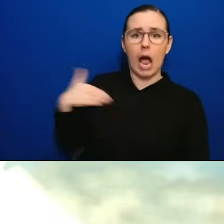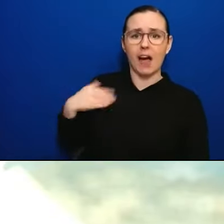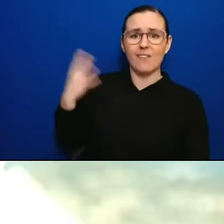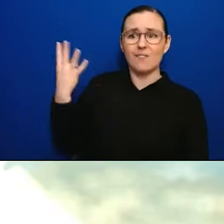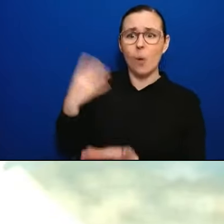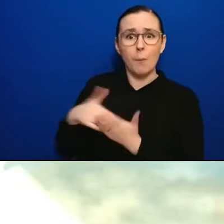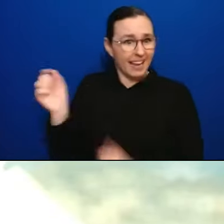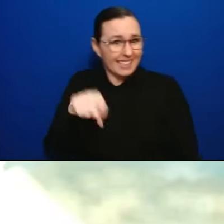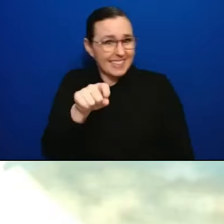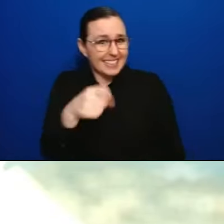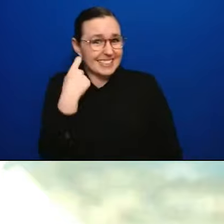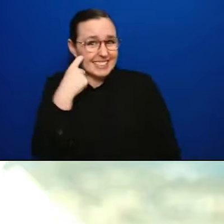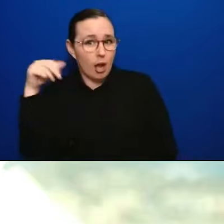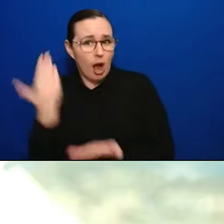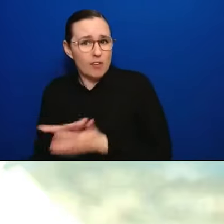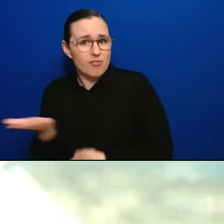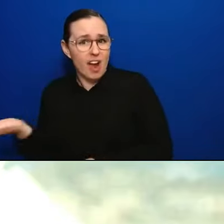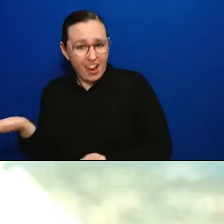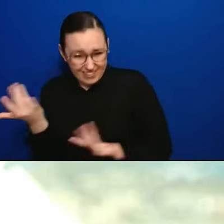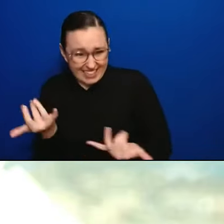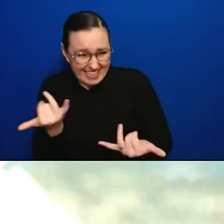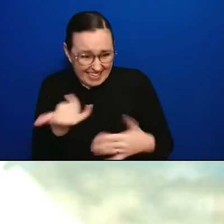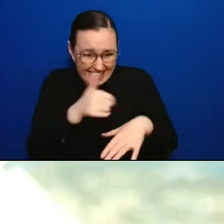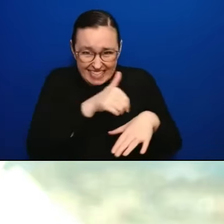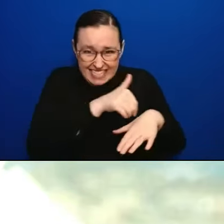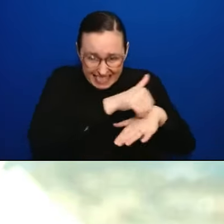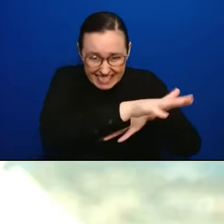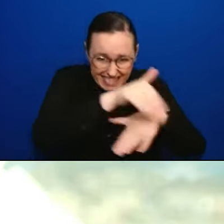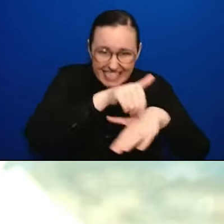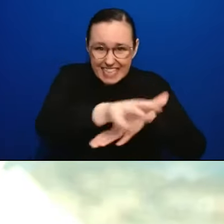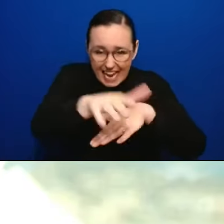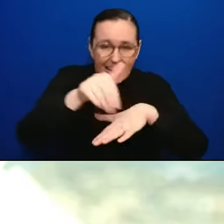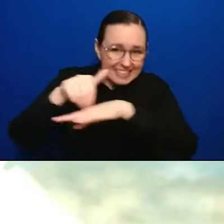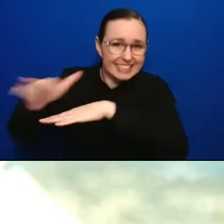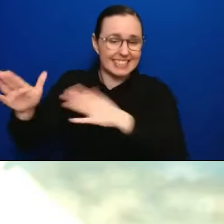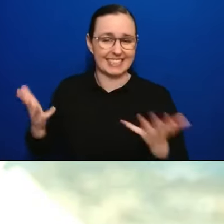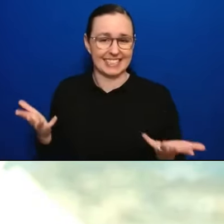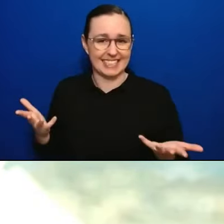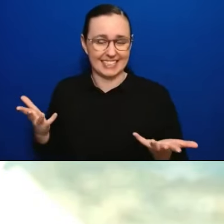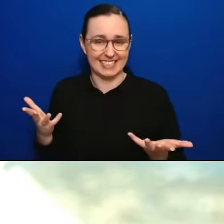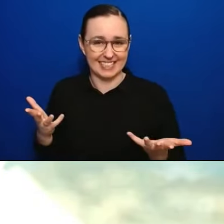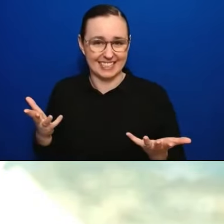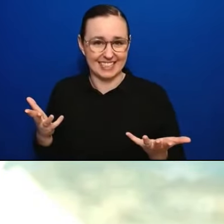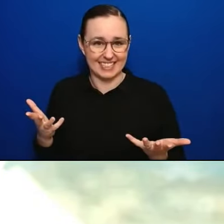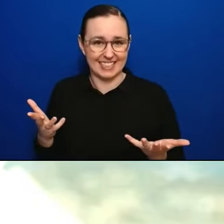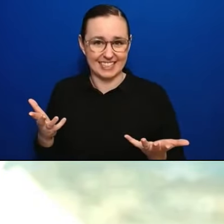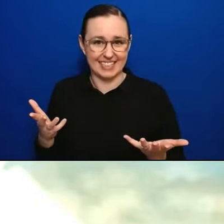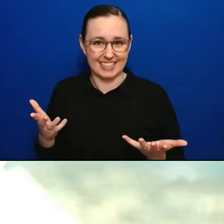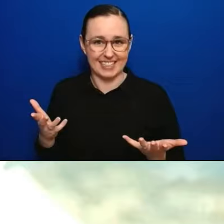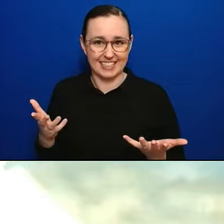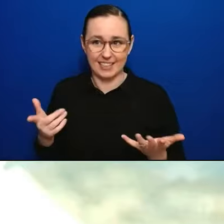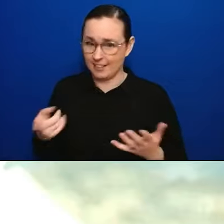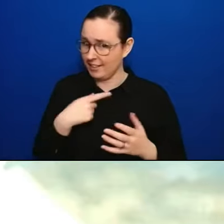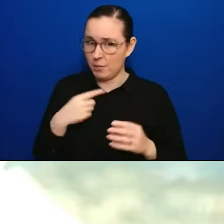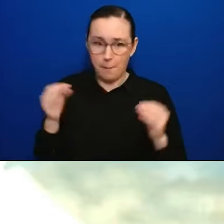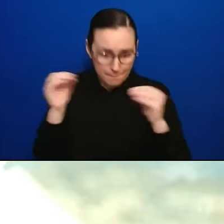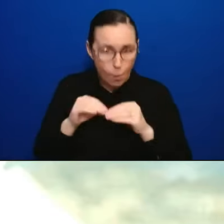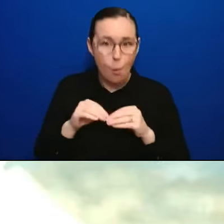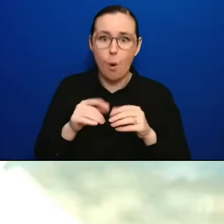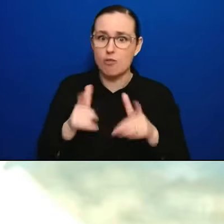a point in time where 4 million tests arrive one day you say there are 4 million tests those